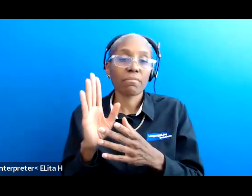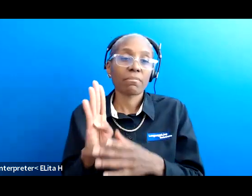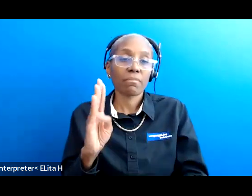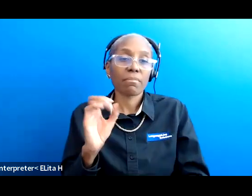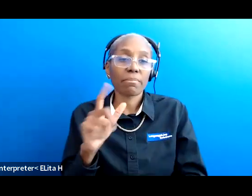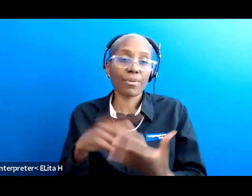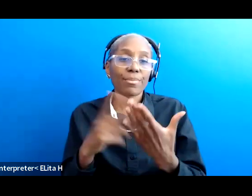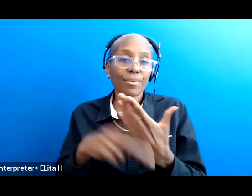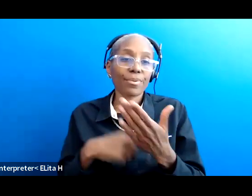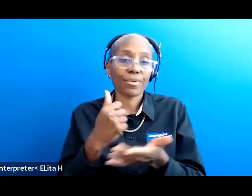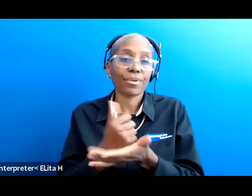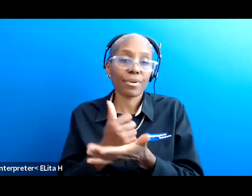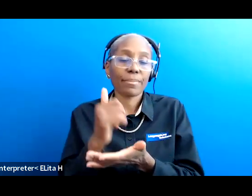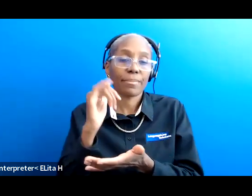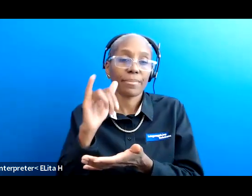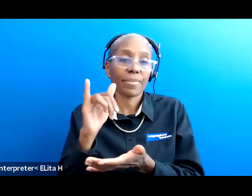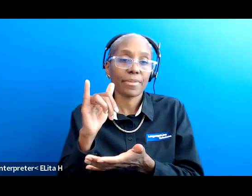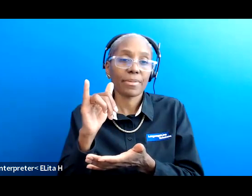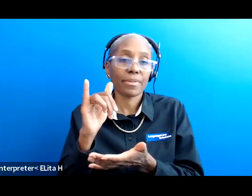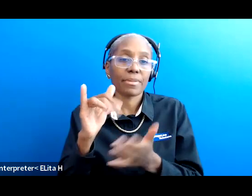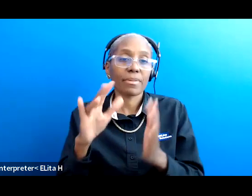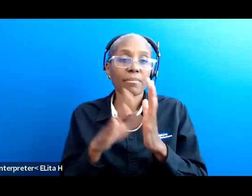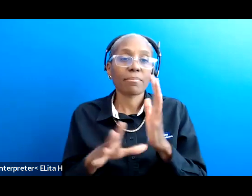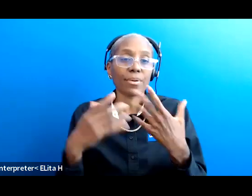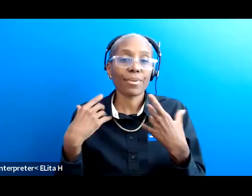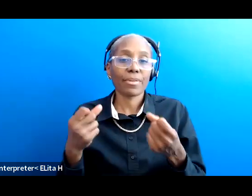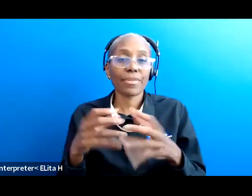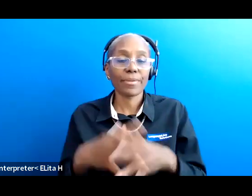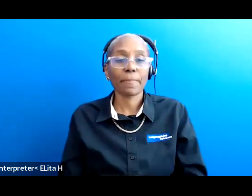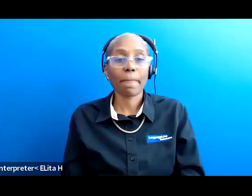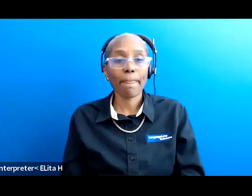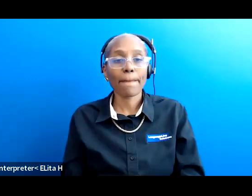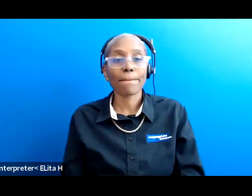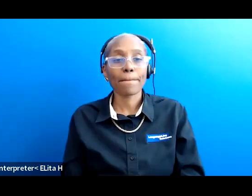to help keep that bowel healthy. That would be an option.